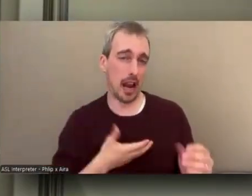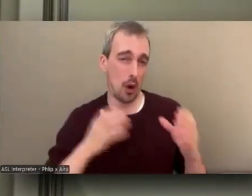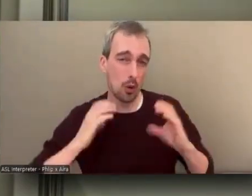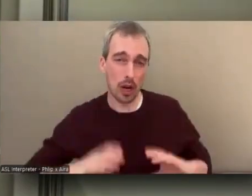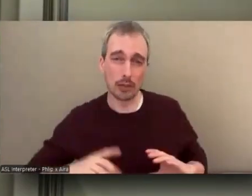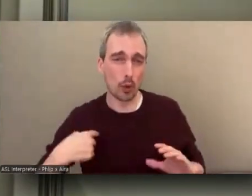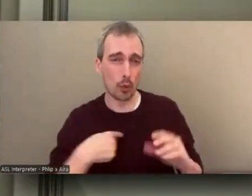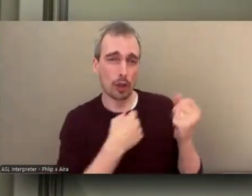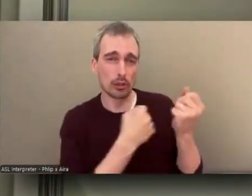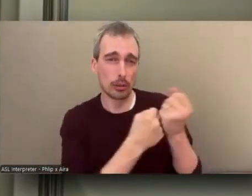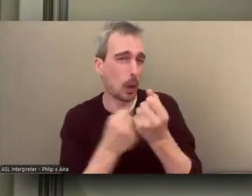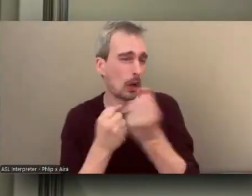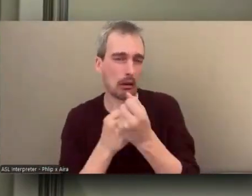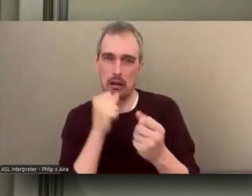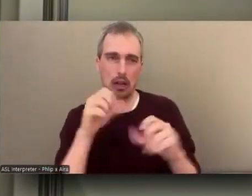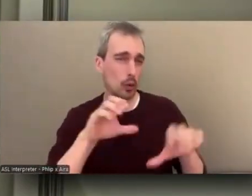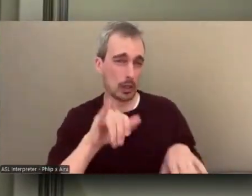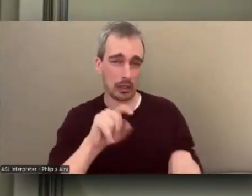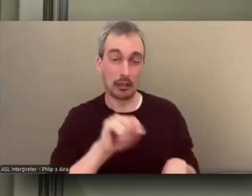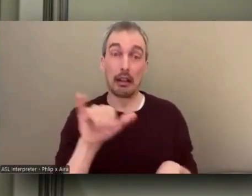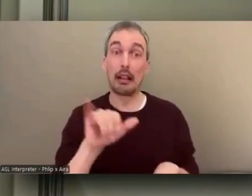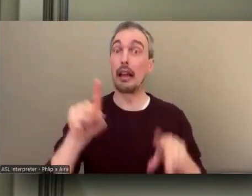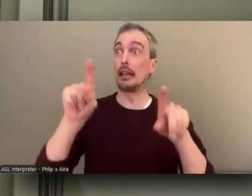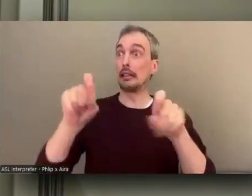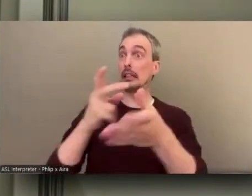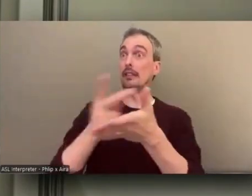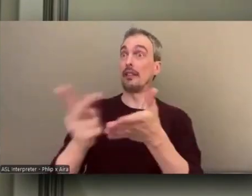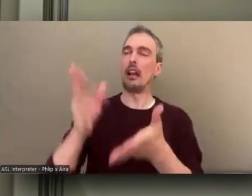Stop the line. I see Cam has his hand up.